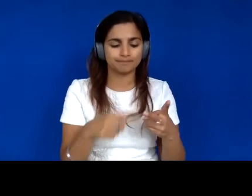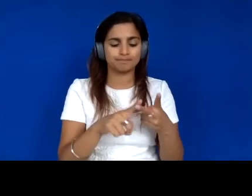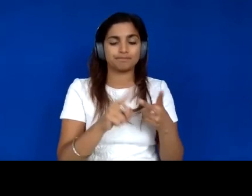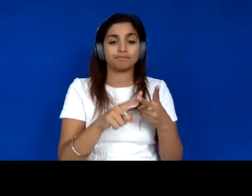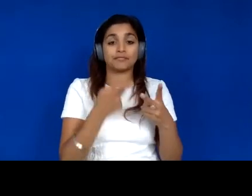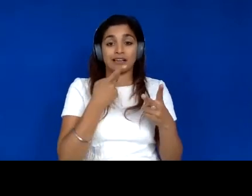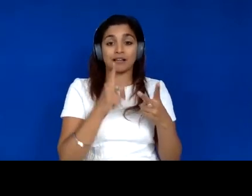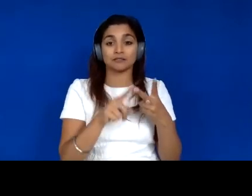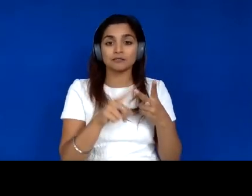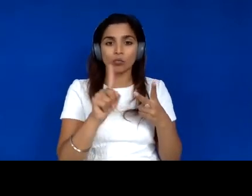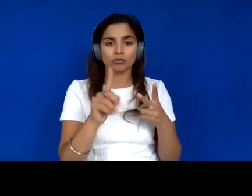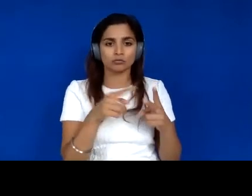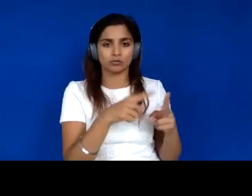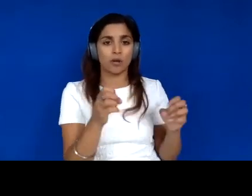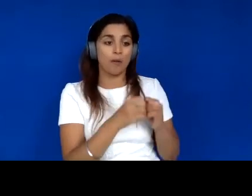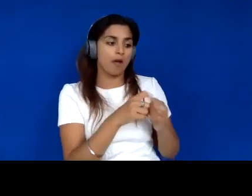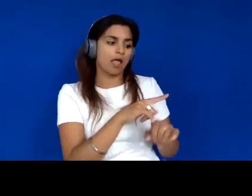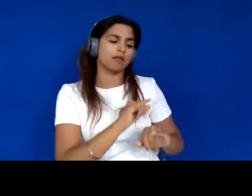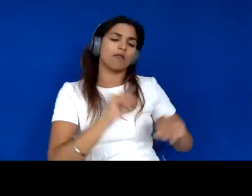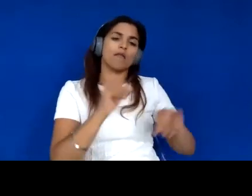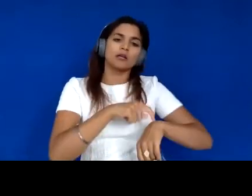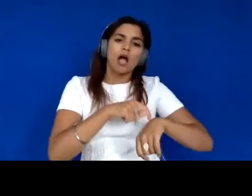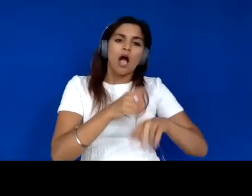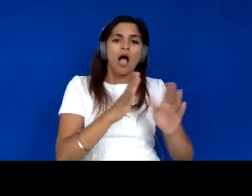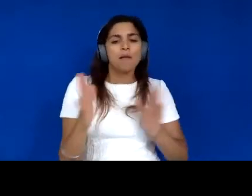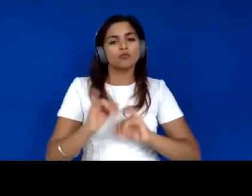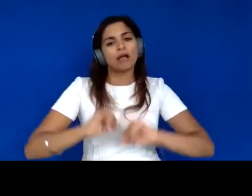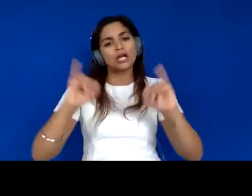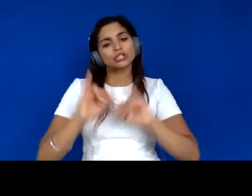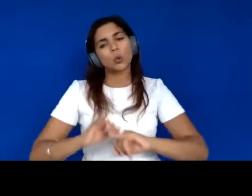framings of the tragedy seeing them only as victims and availing possibilities